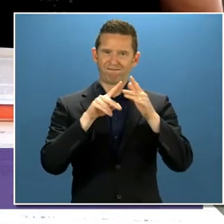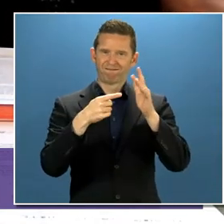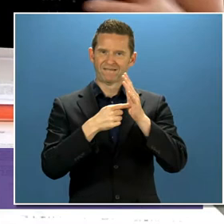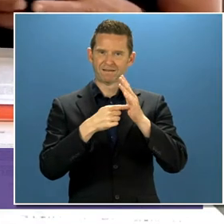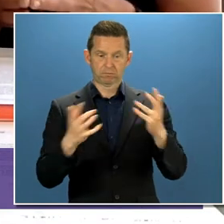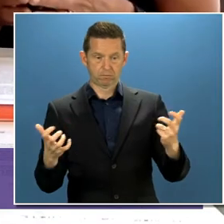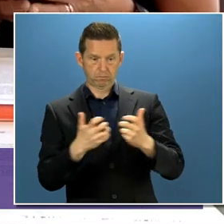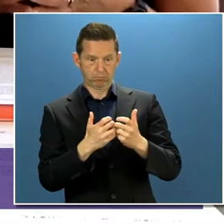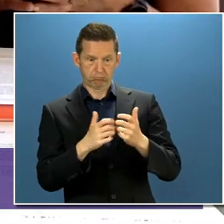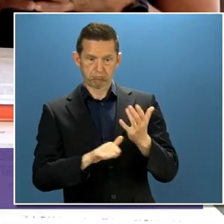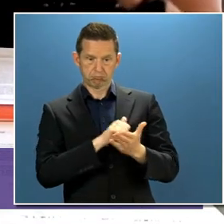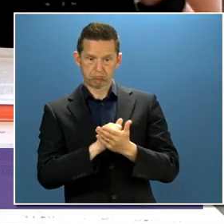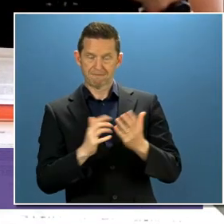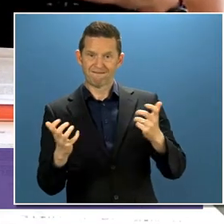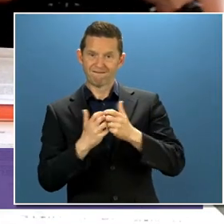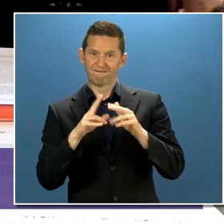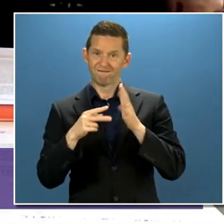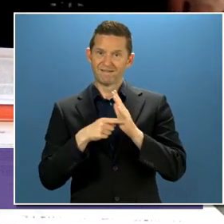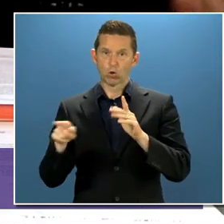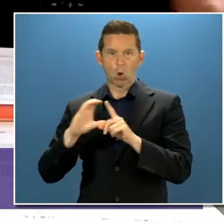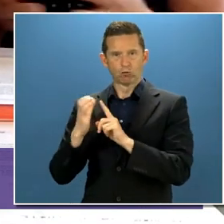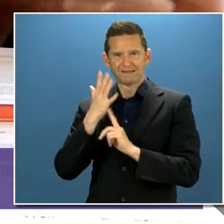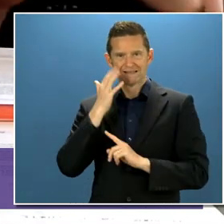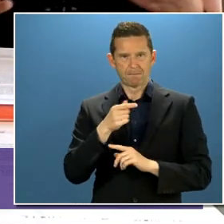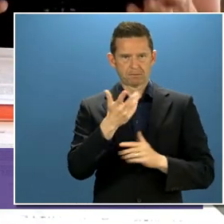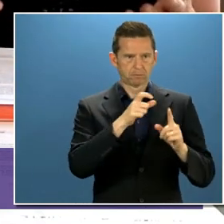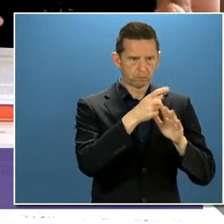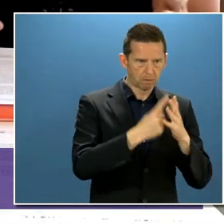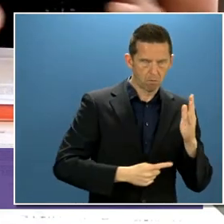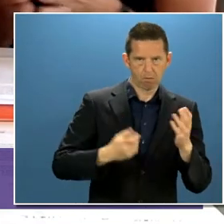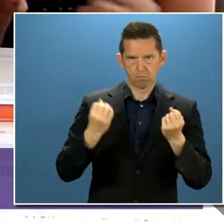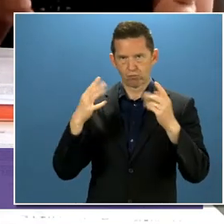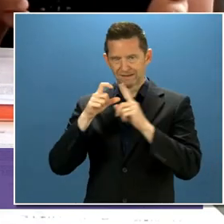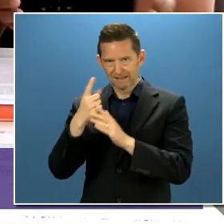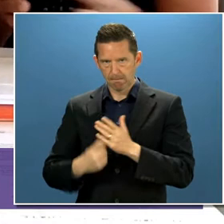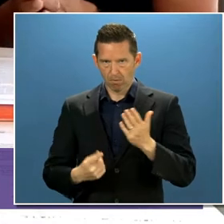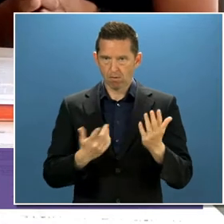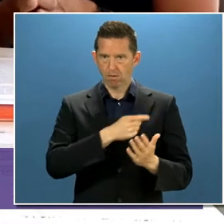And able-bodied, people with disability, whoever it is, is, do I fit the culture.